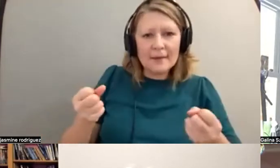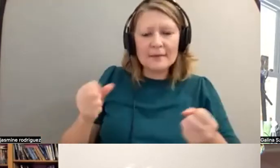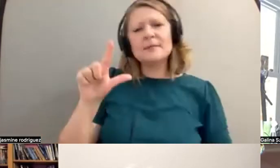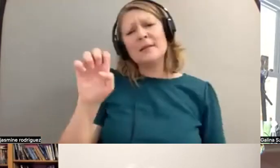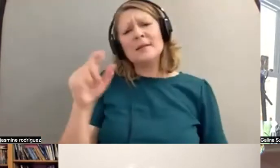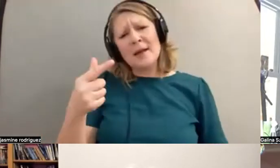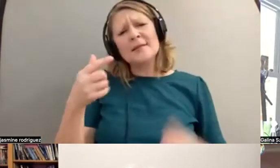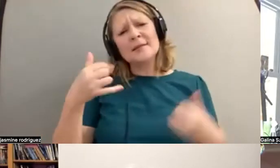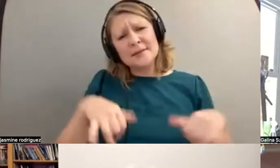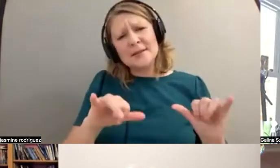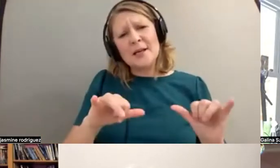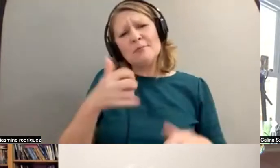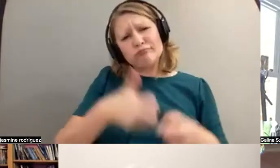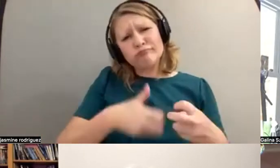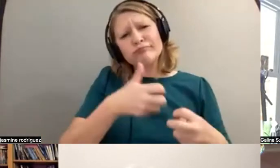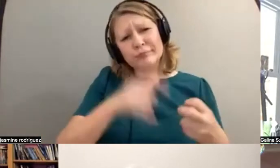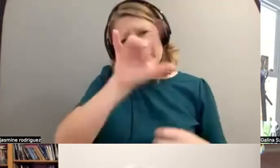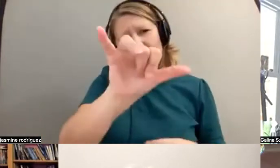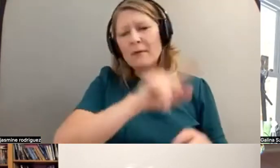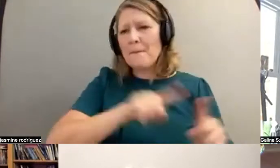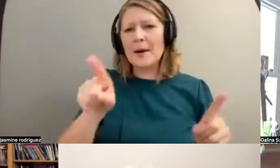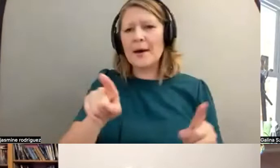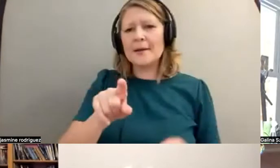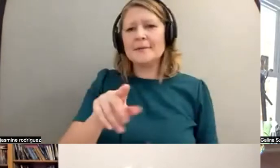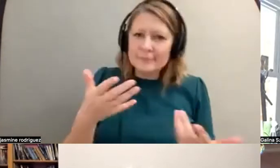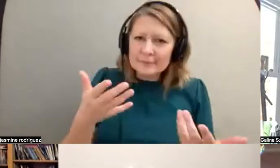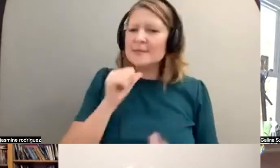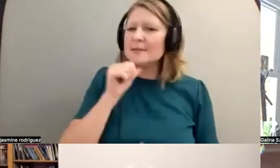And that's-- your silver and gold are doing the same thing with these vases.